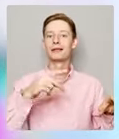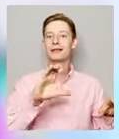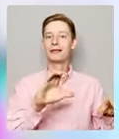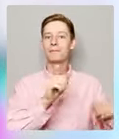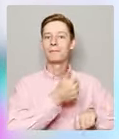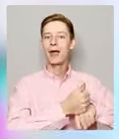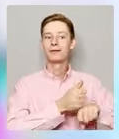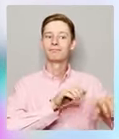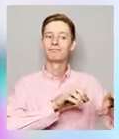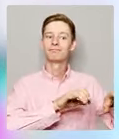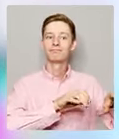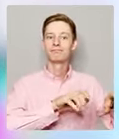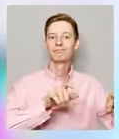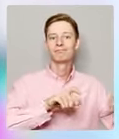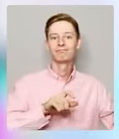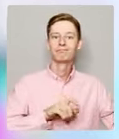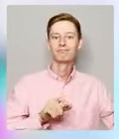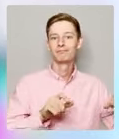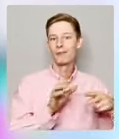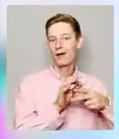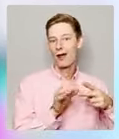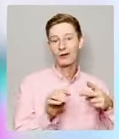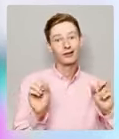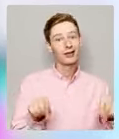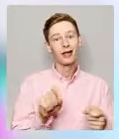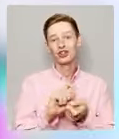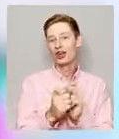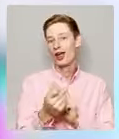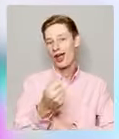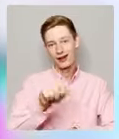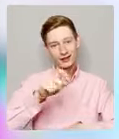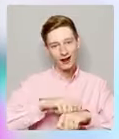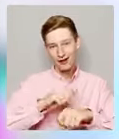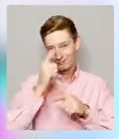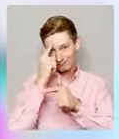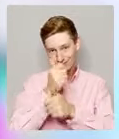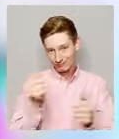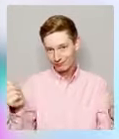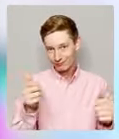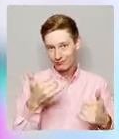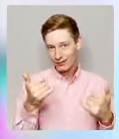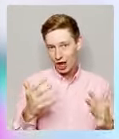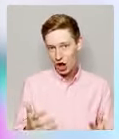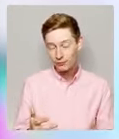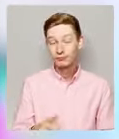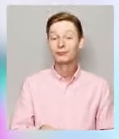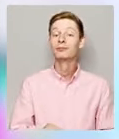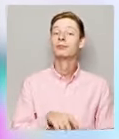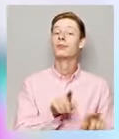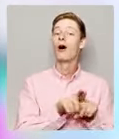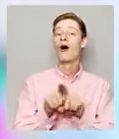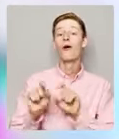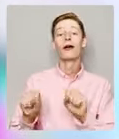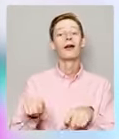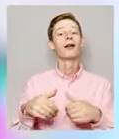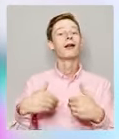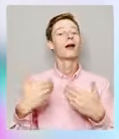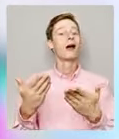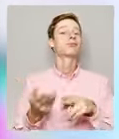on their first session and allowing them to switch it at any time. As a bonus, this approach can also help